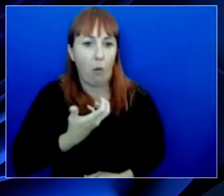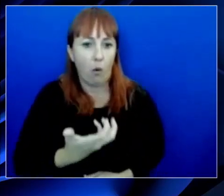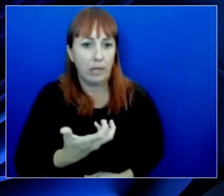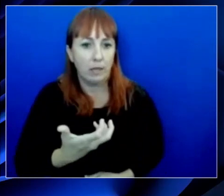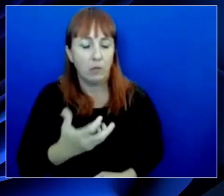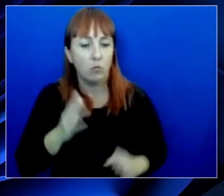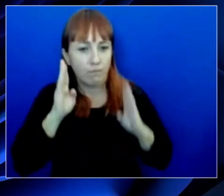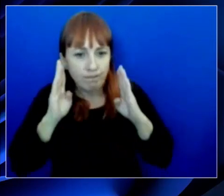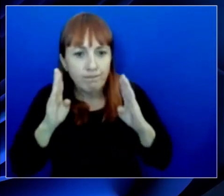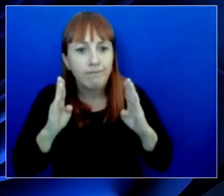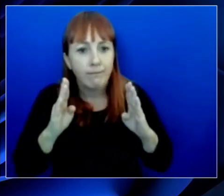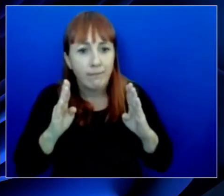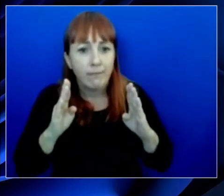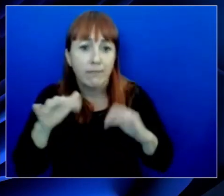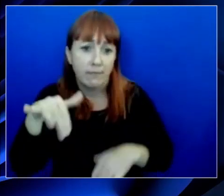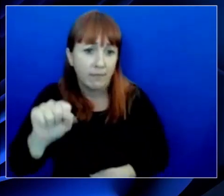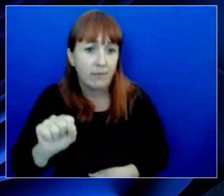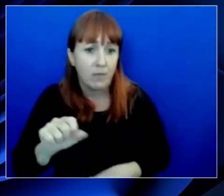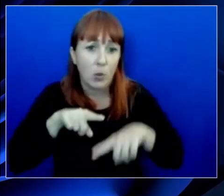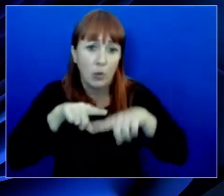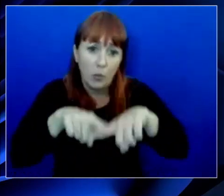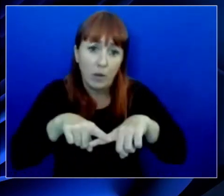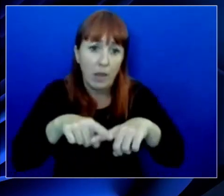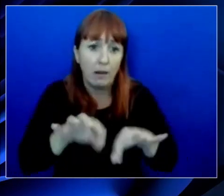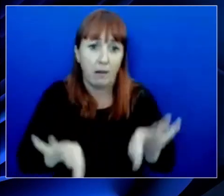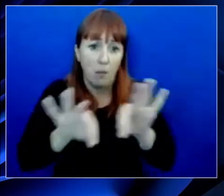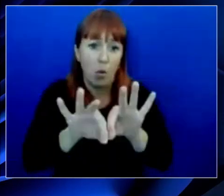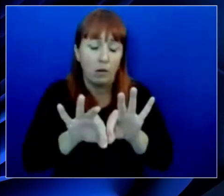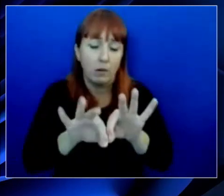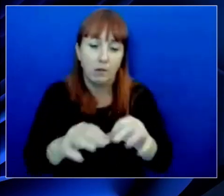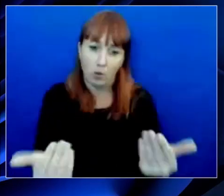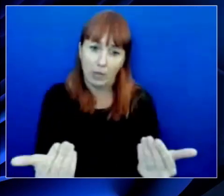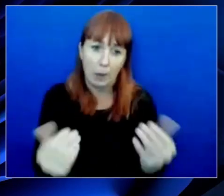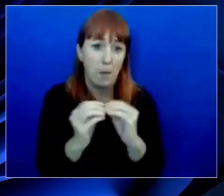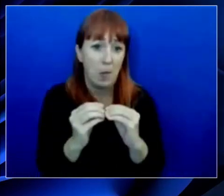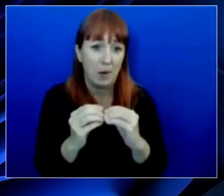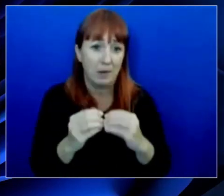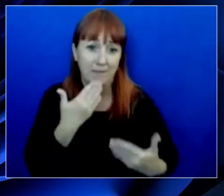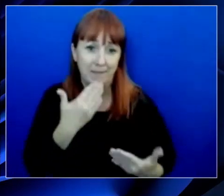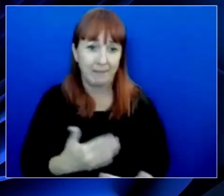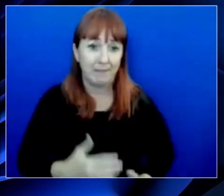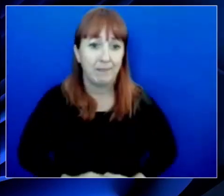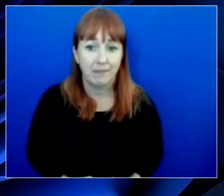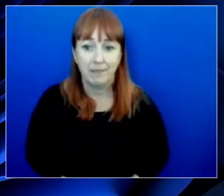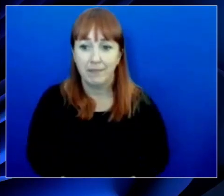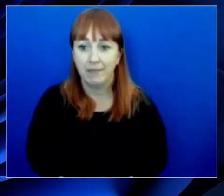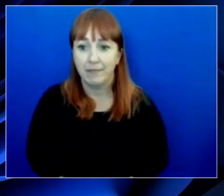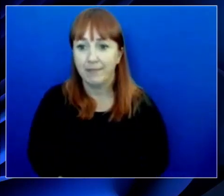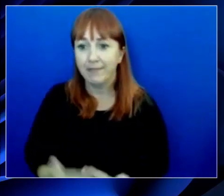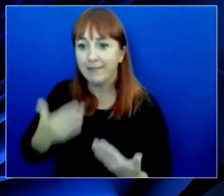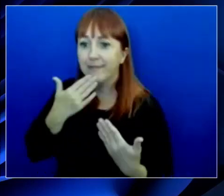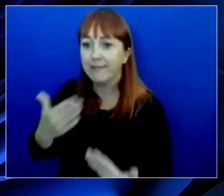so please keep the feedback coming. It's so important. Great thanks Jeff.